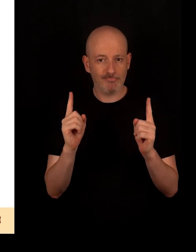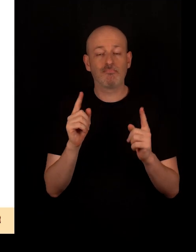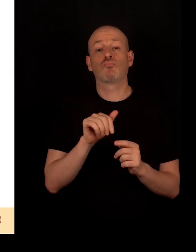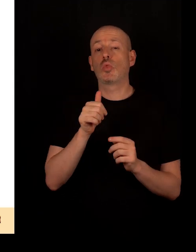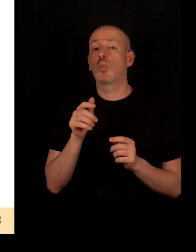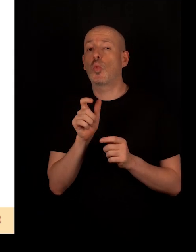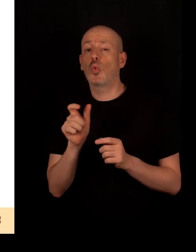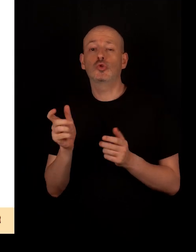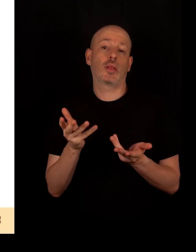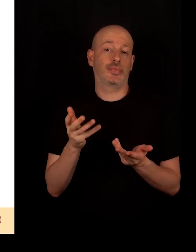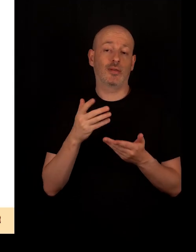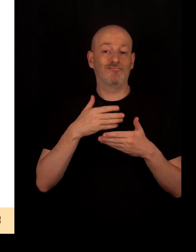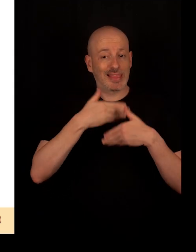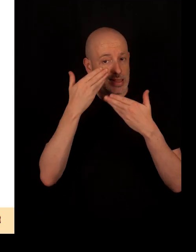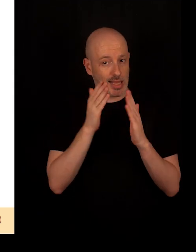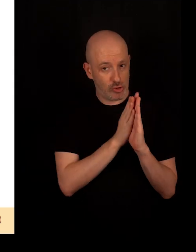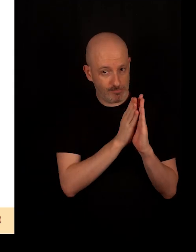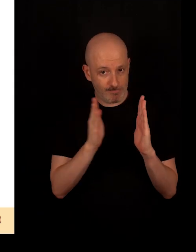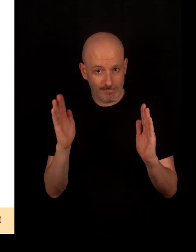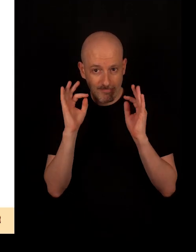So in other words, the exact days of presence.